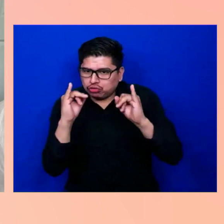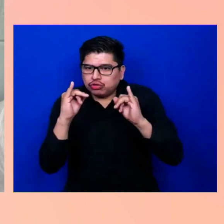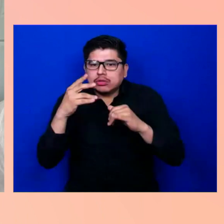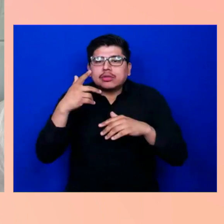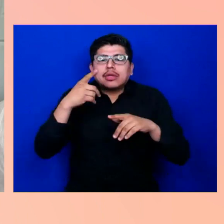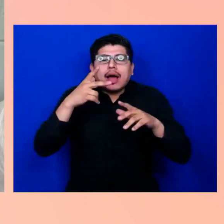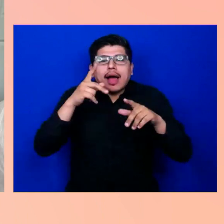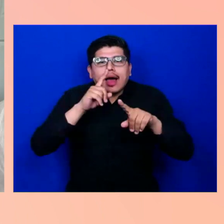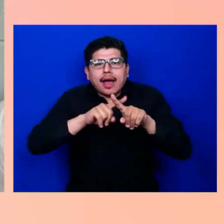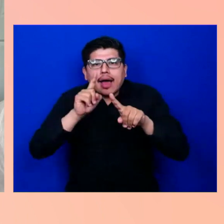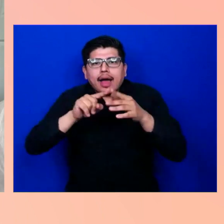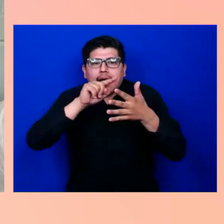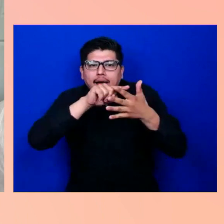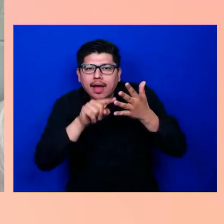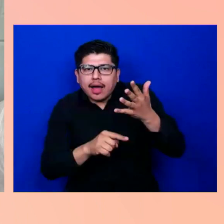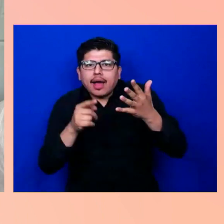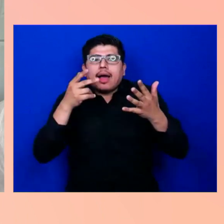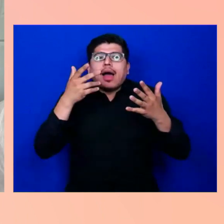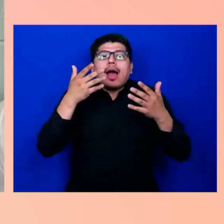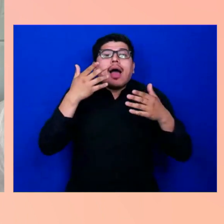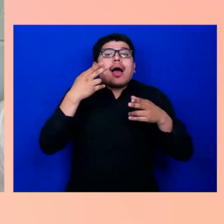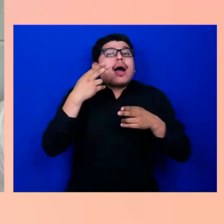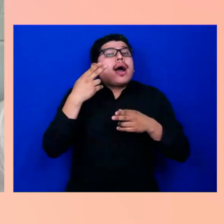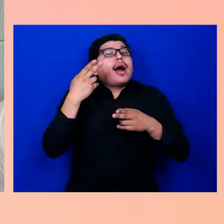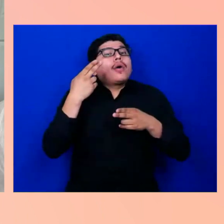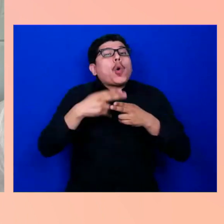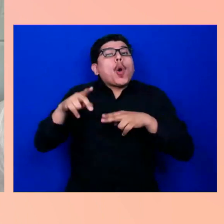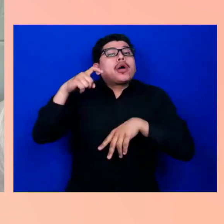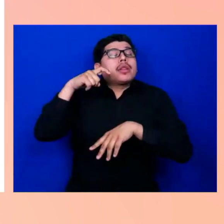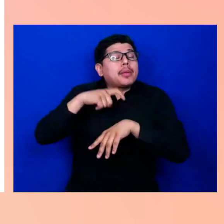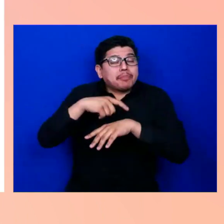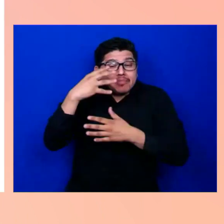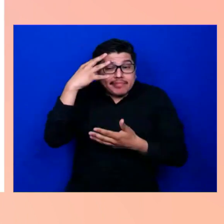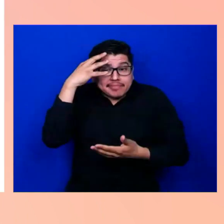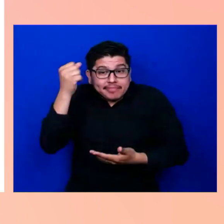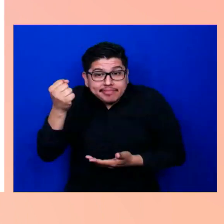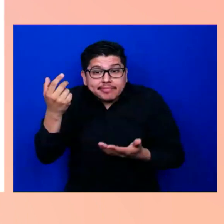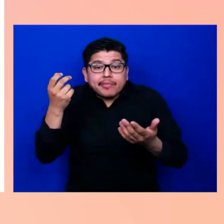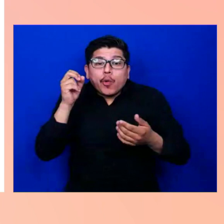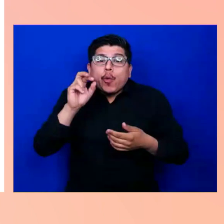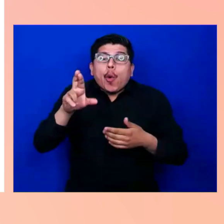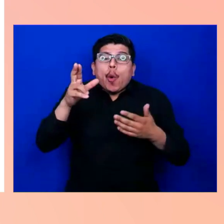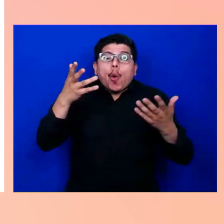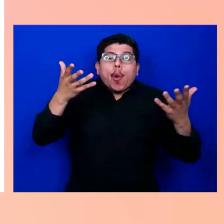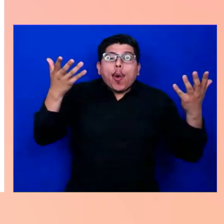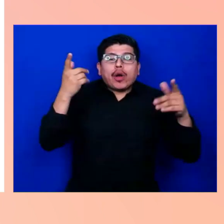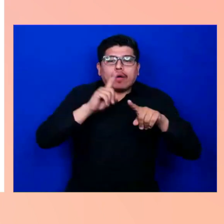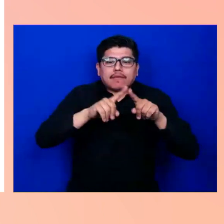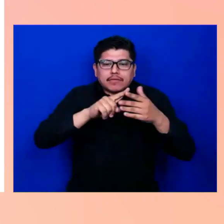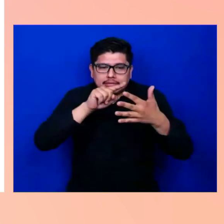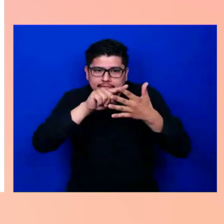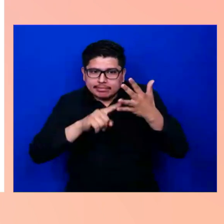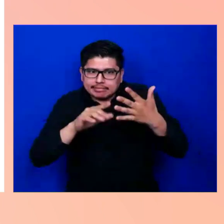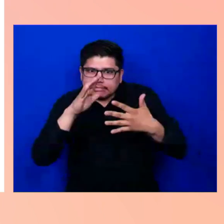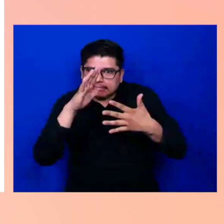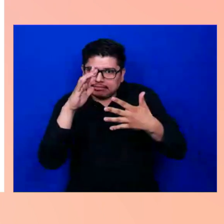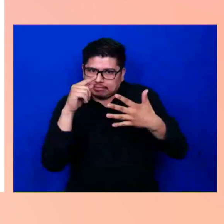staying on top of tasks, and even uninterrupted work time. Oftentimes folks can excel when they have that moment to get in